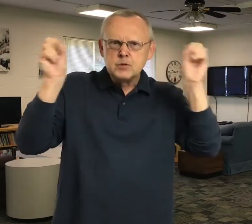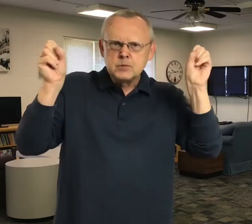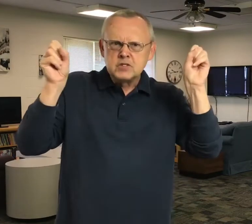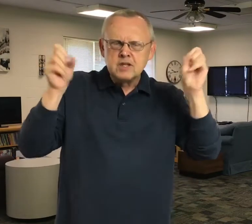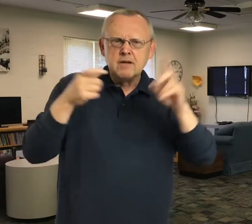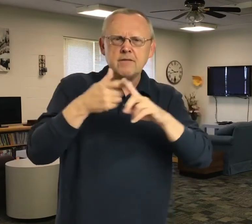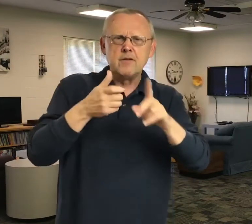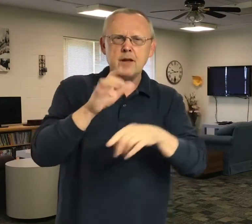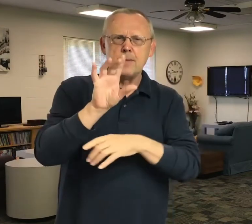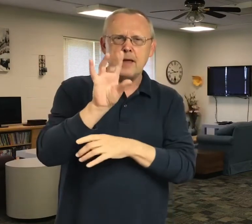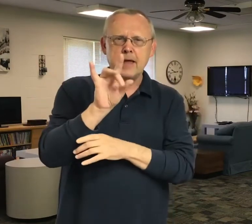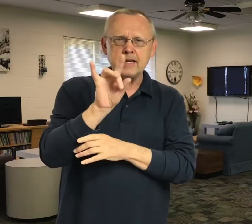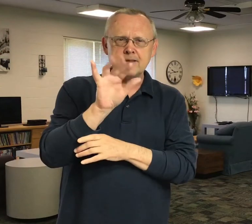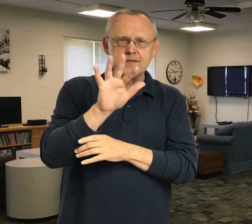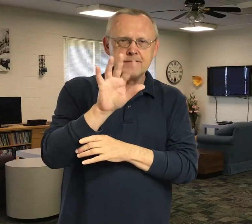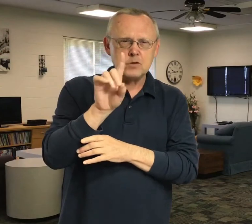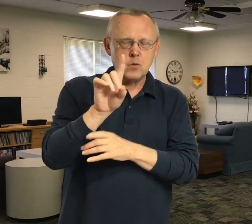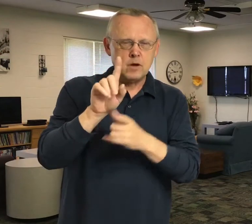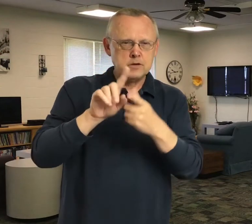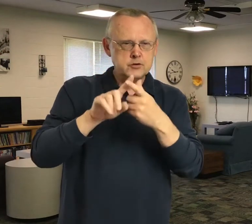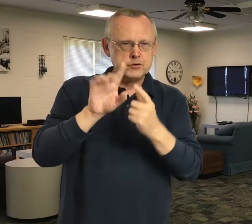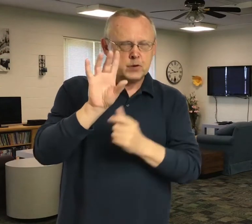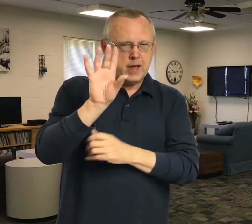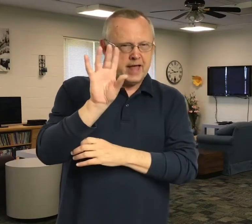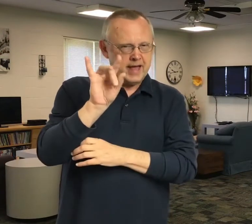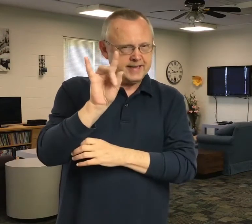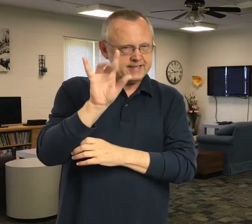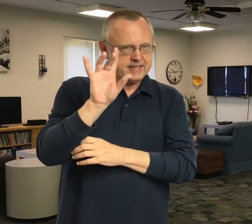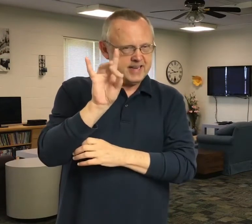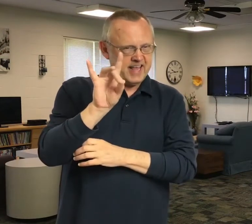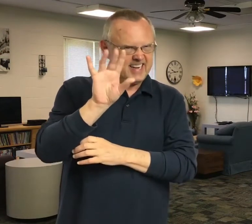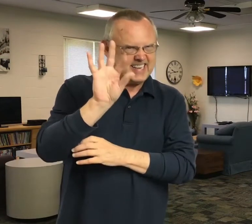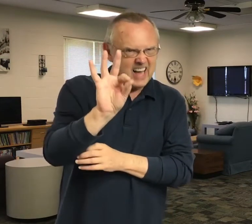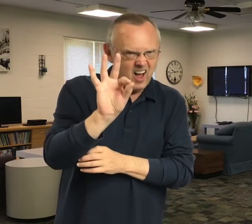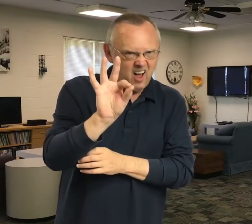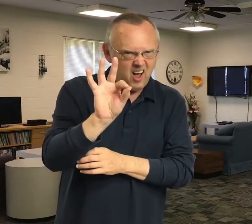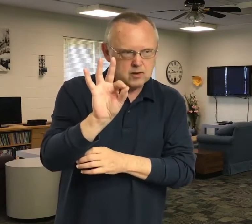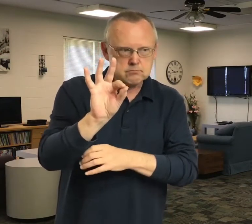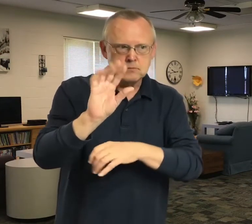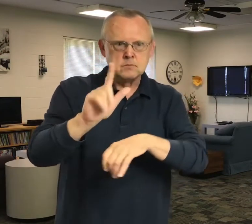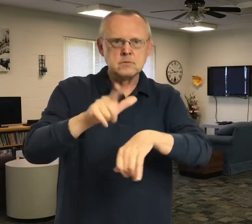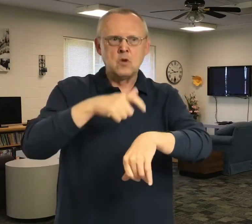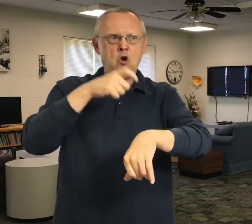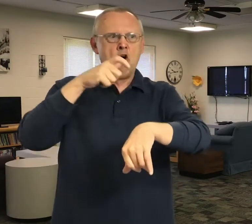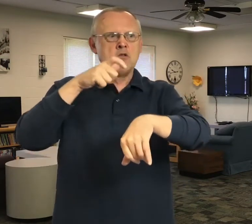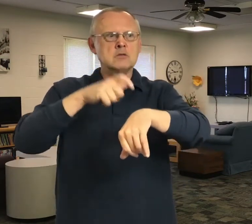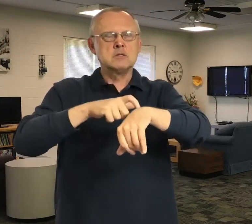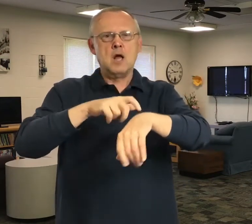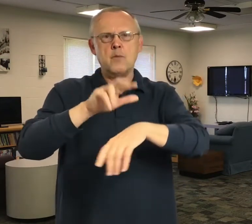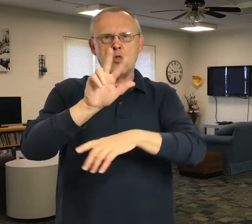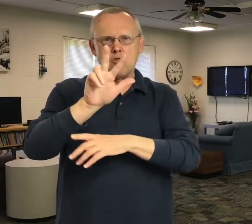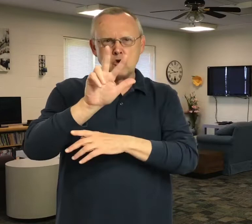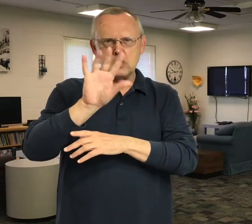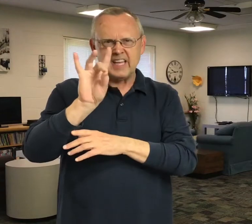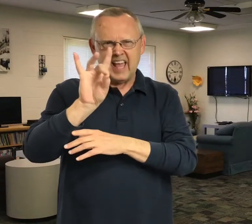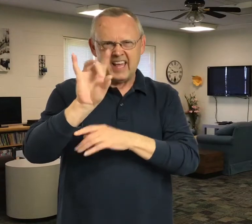Mr. Kerr served as the superintendent from 1851 to 1889.